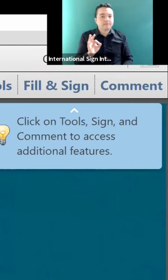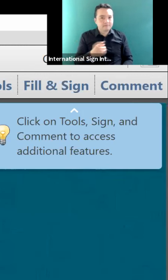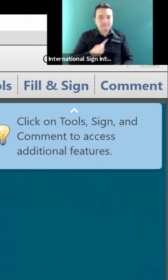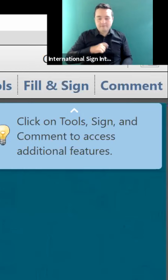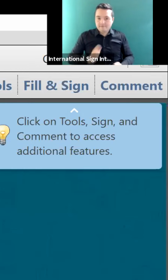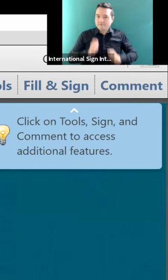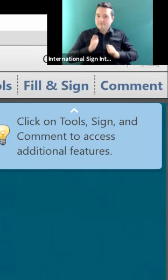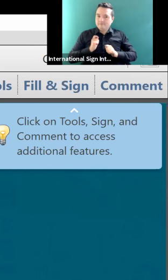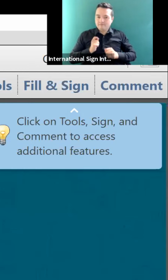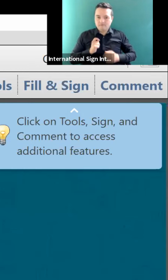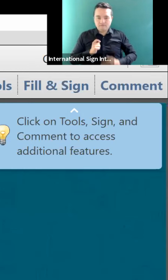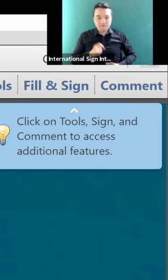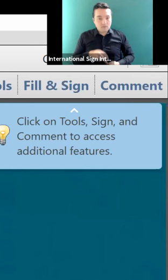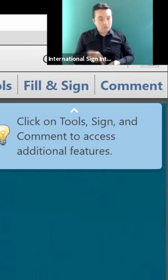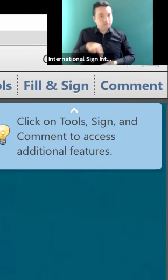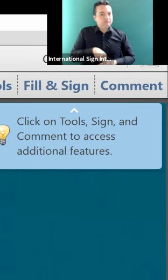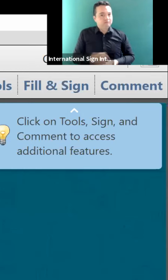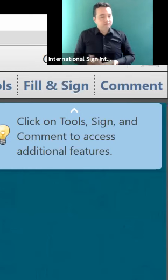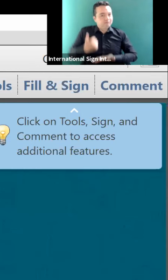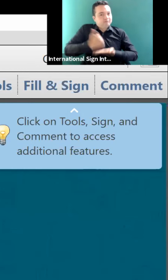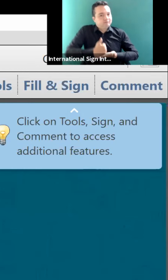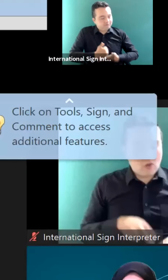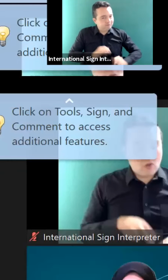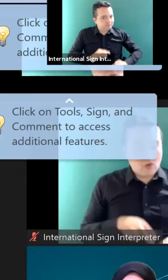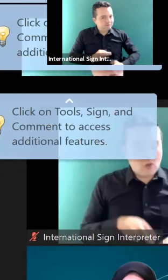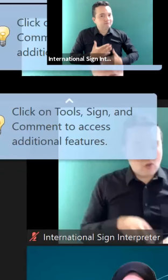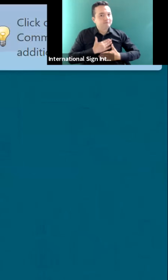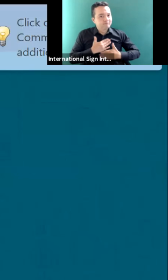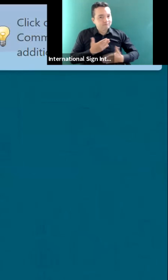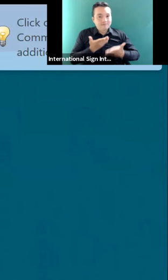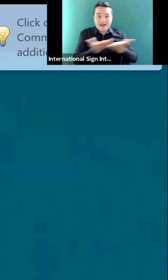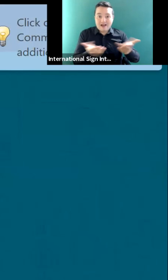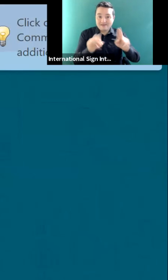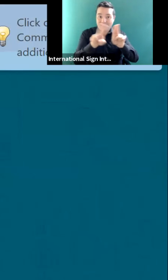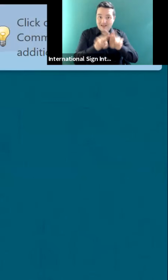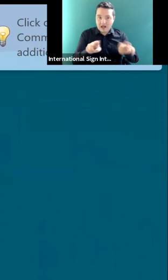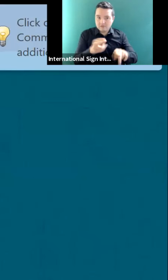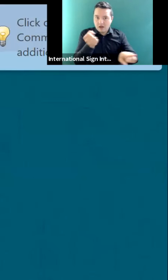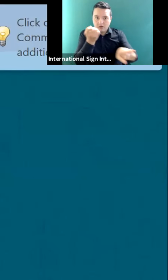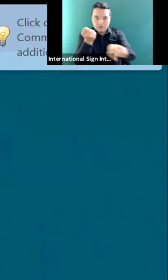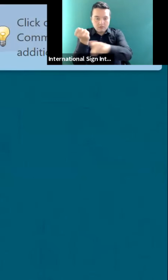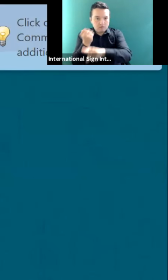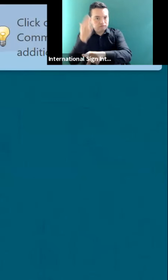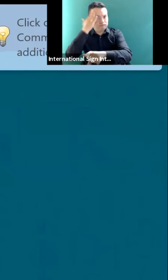Thank you very much.